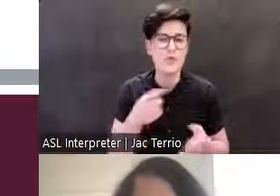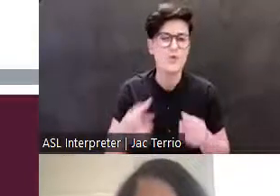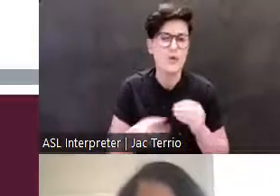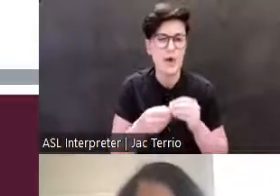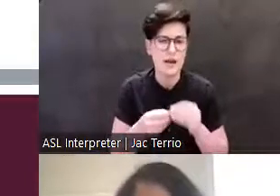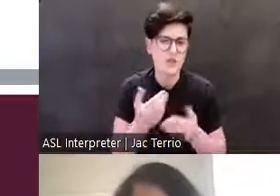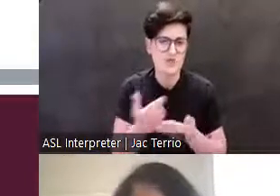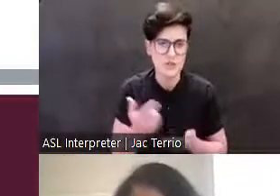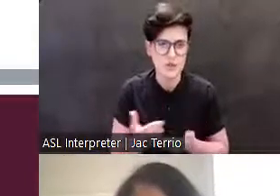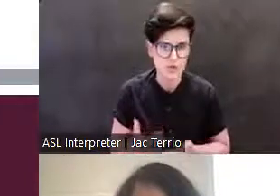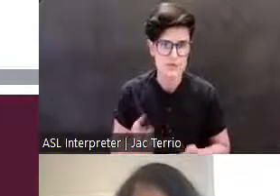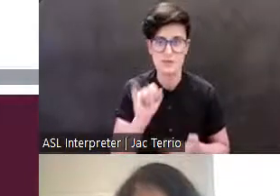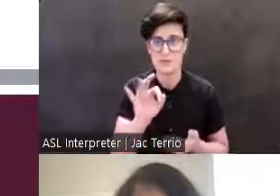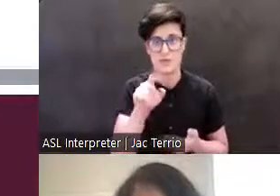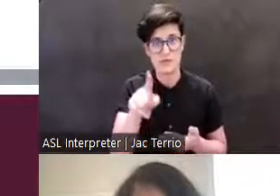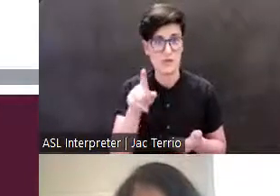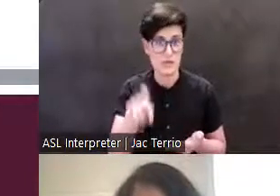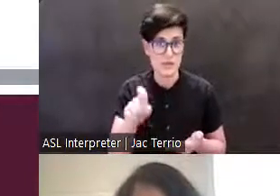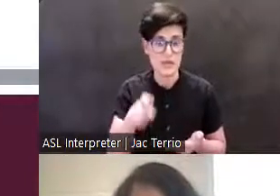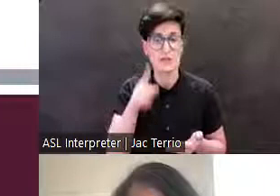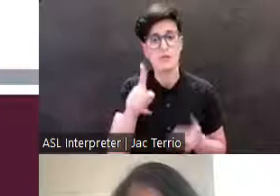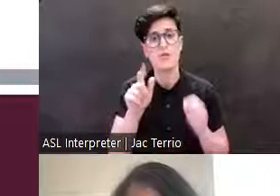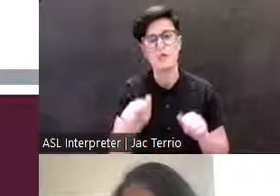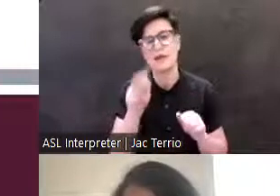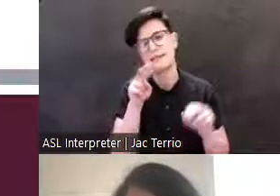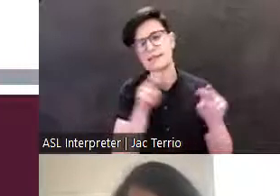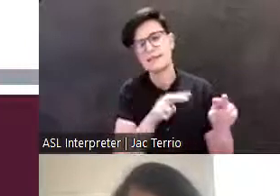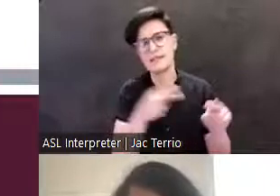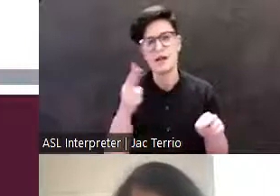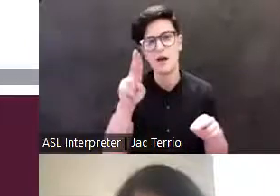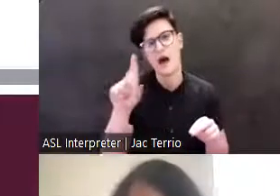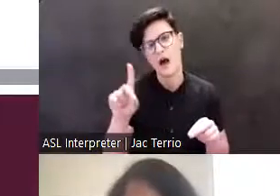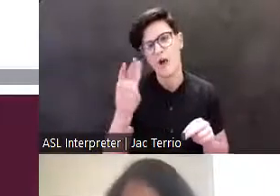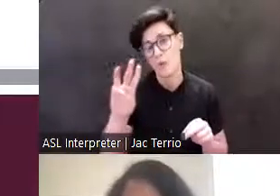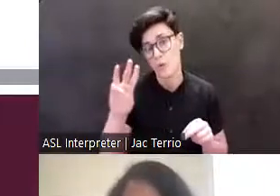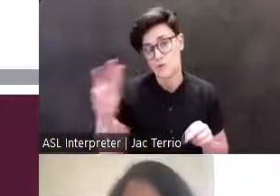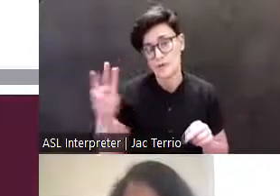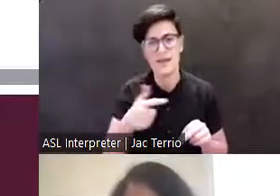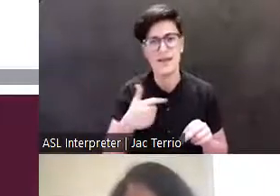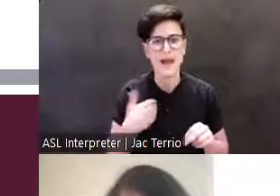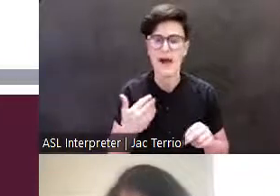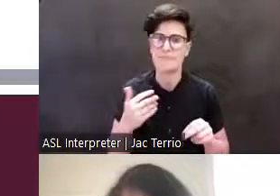You can go to the HUD website and they have a lot of great information on what your rights